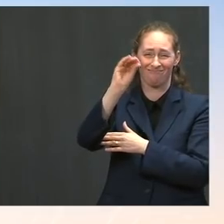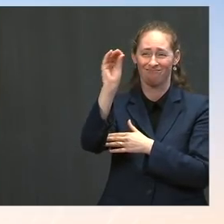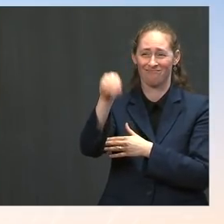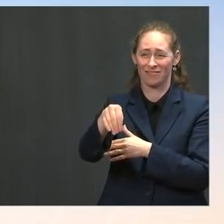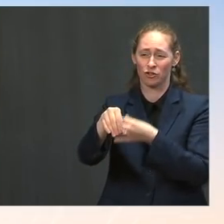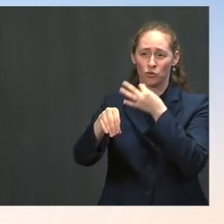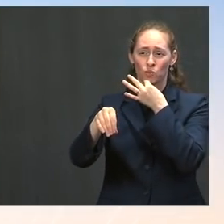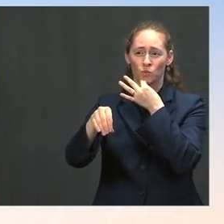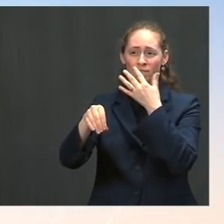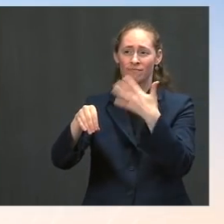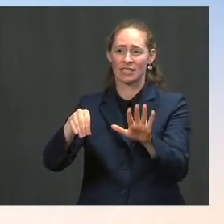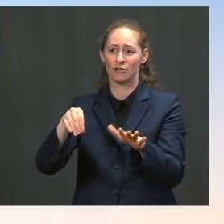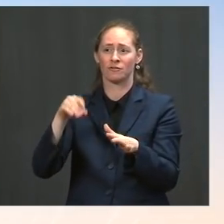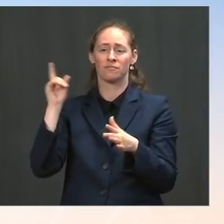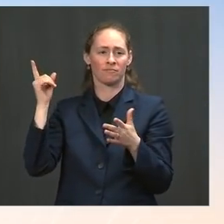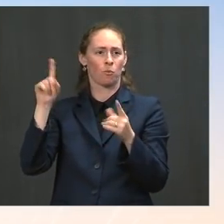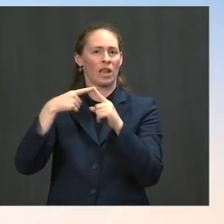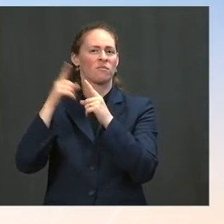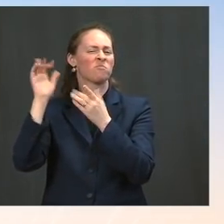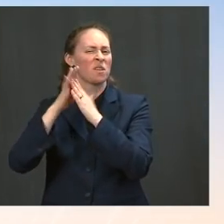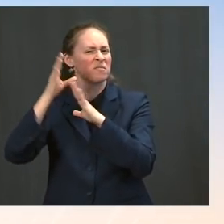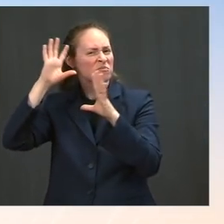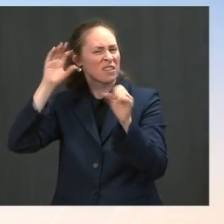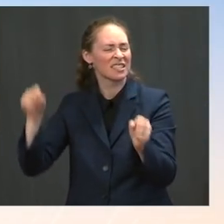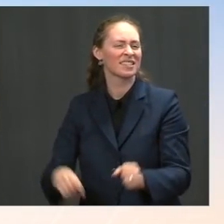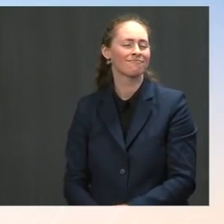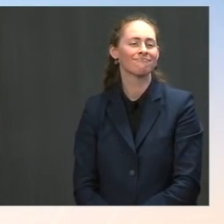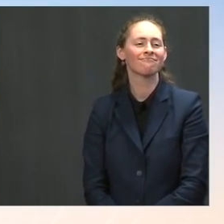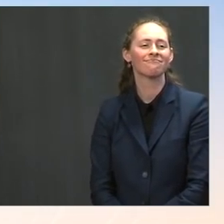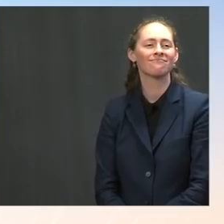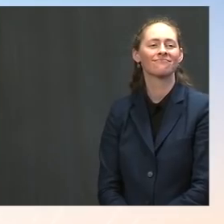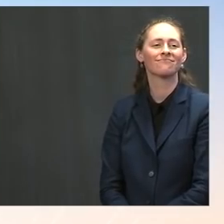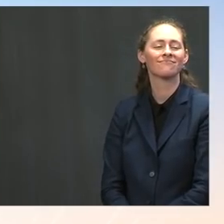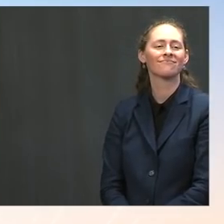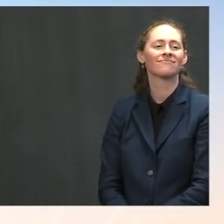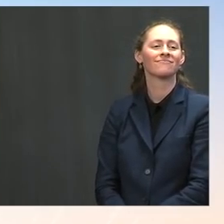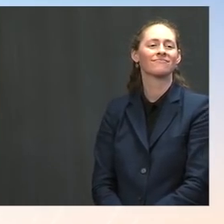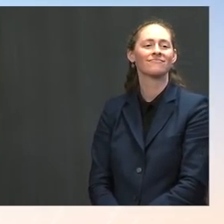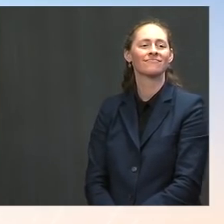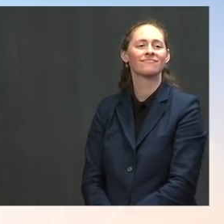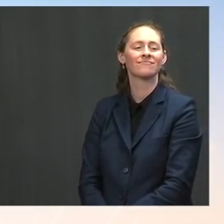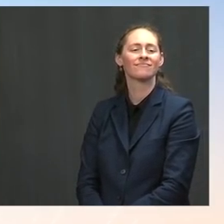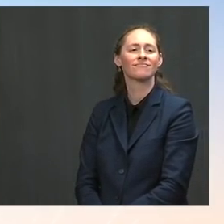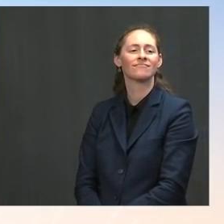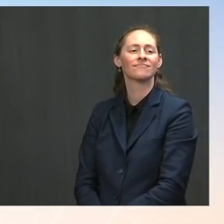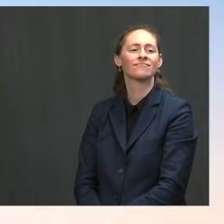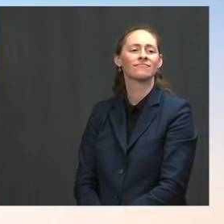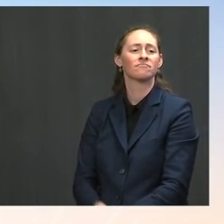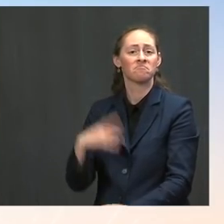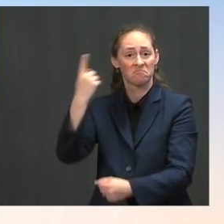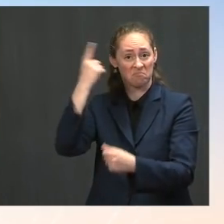Is the President open potentially to unilaterally raising the debt limit without going through Congress? Is that something that's been discussed internally?